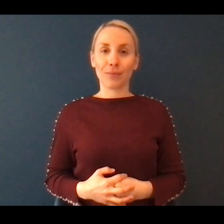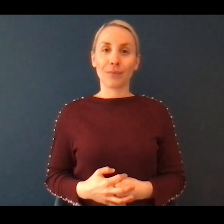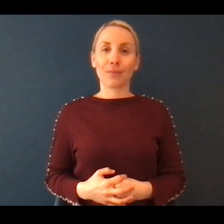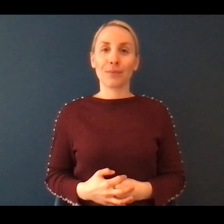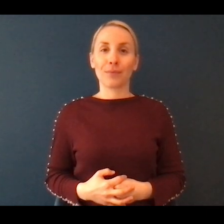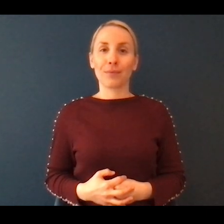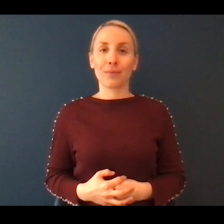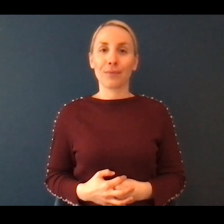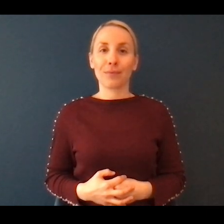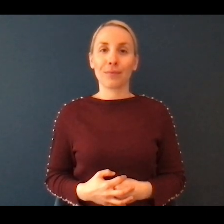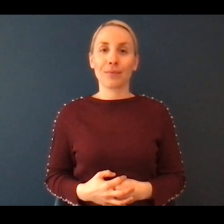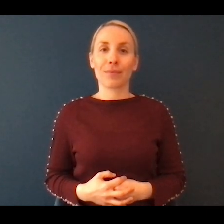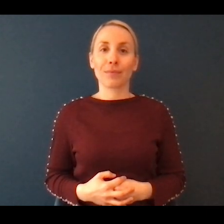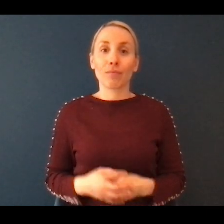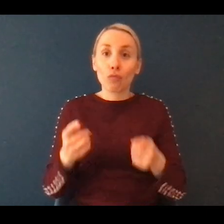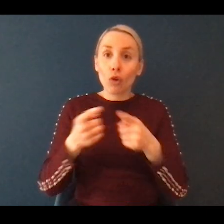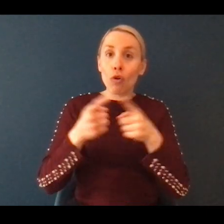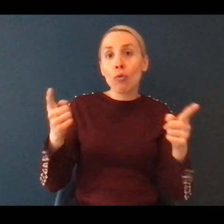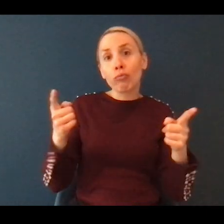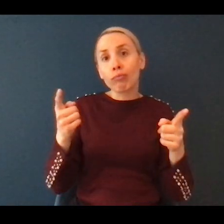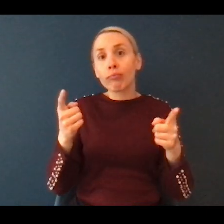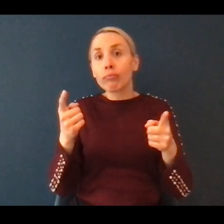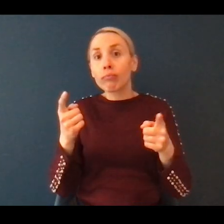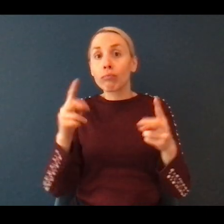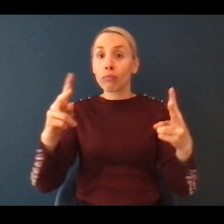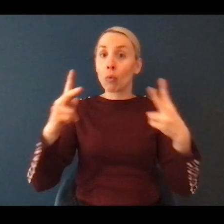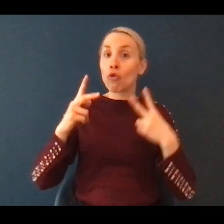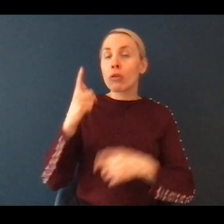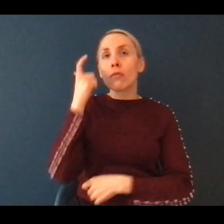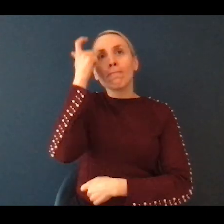are watching this have been thinking about whether to apply to the awards and whether